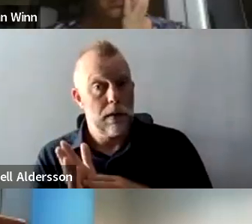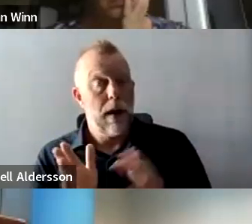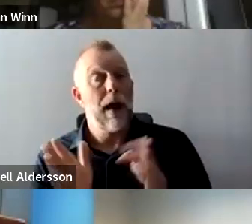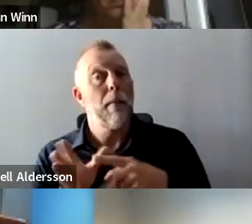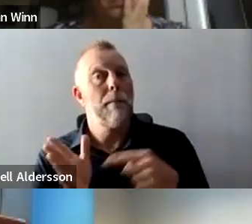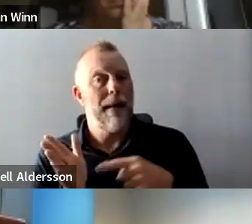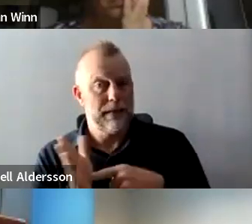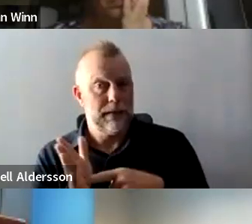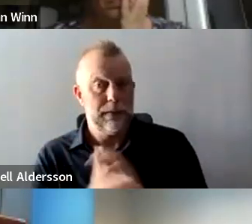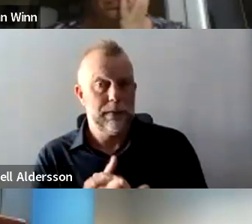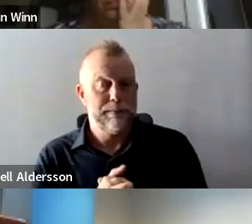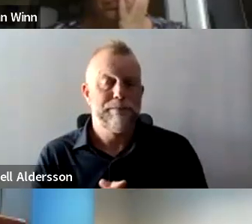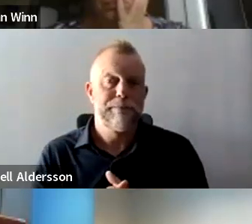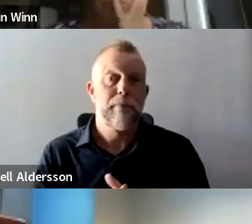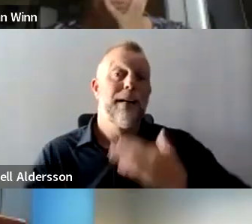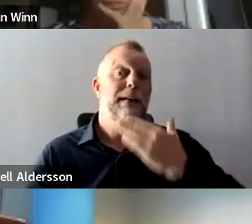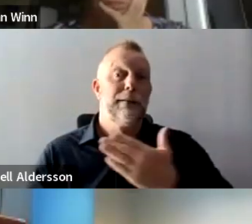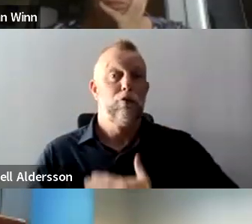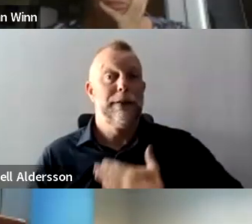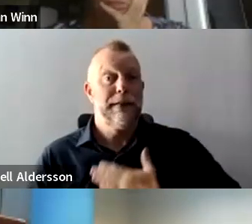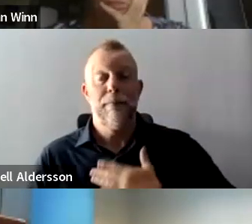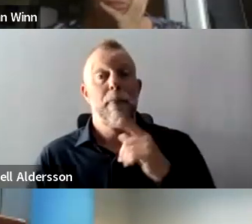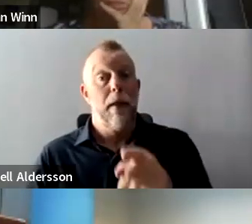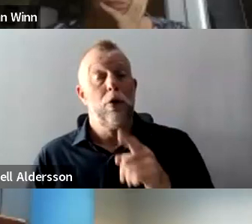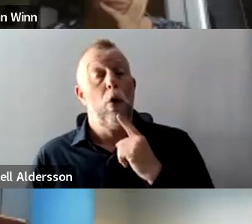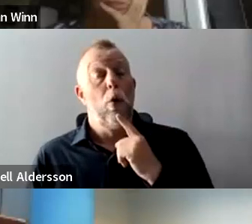I can't read my own writing. Sorry. Hearing Technologies from Susan Winn,